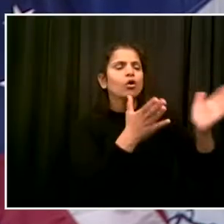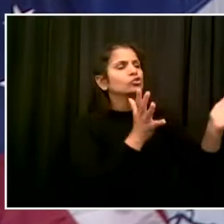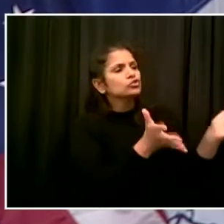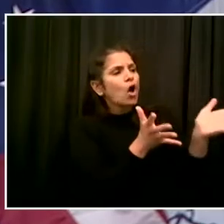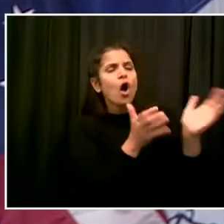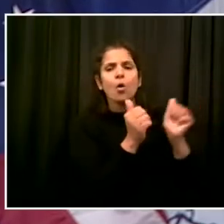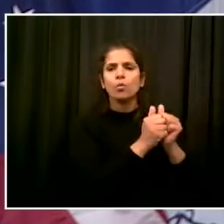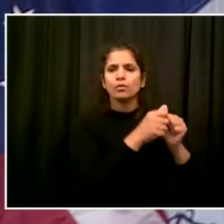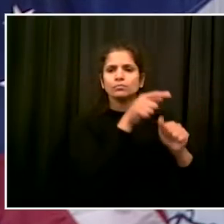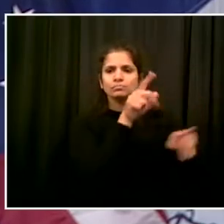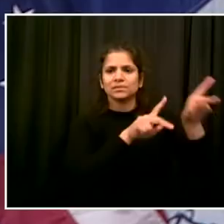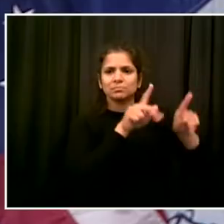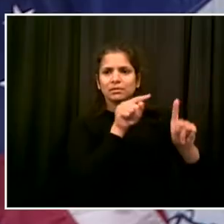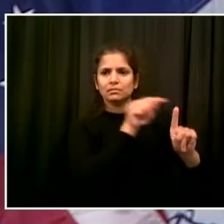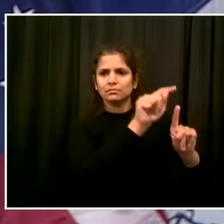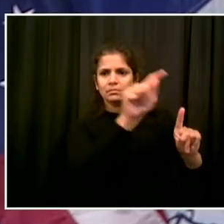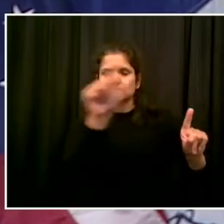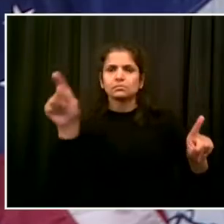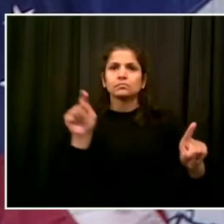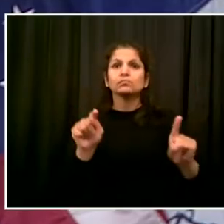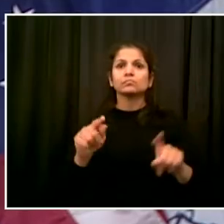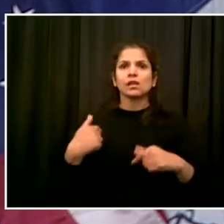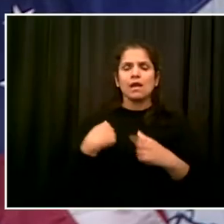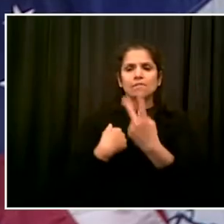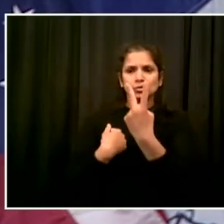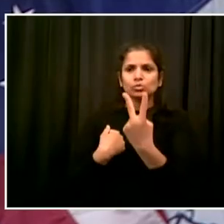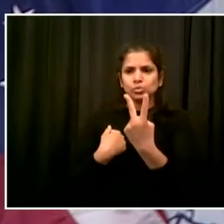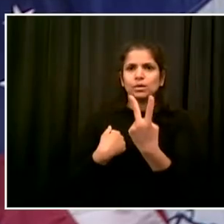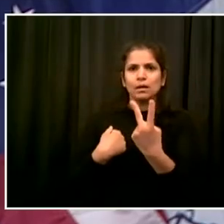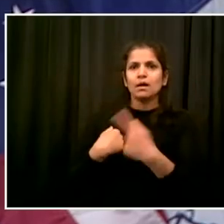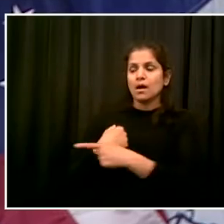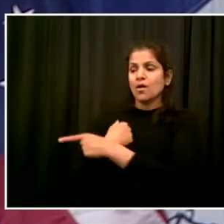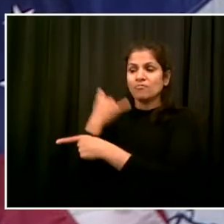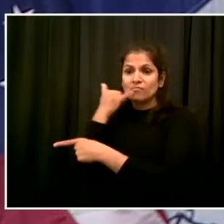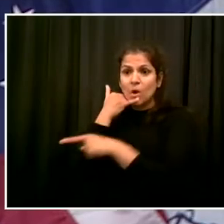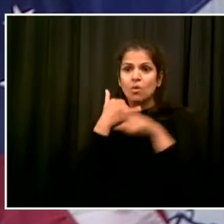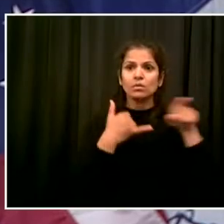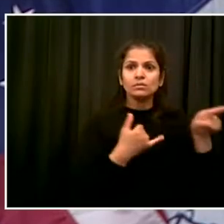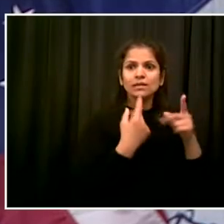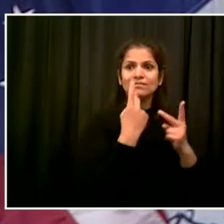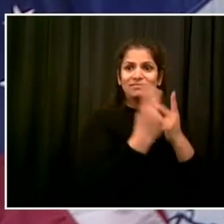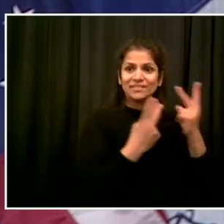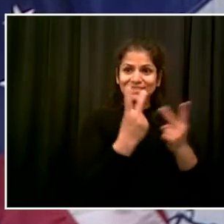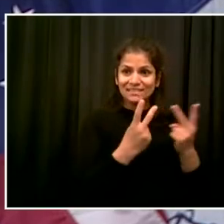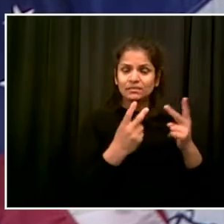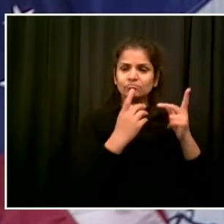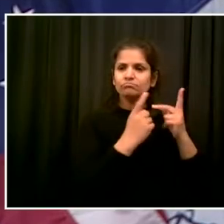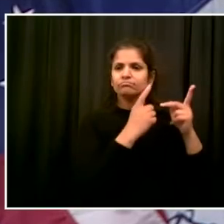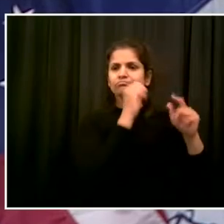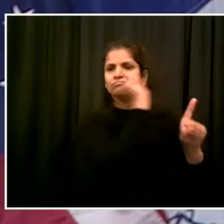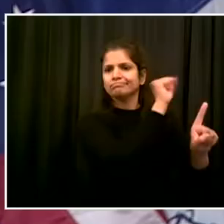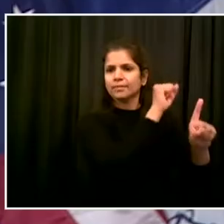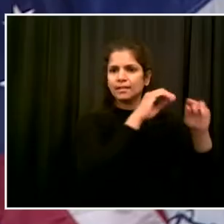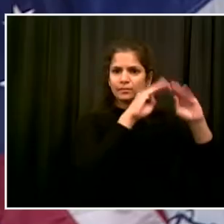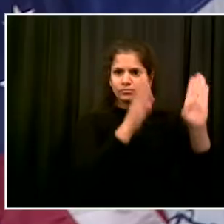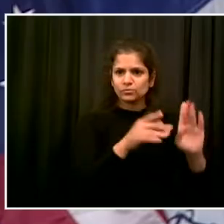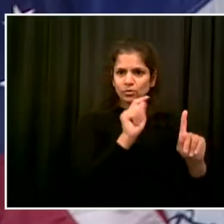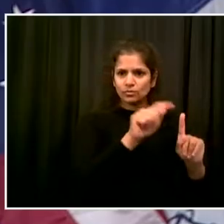DIRECTLY TO HOMES TO TALK TO PEOPLE. IT IS GOING TO BE A MIX OF BY PHONE AND